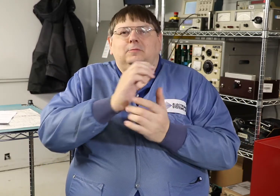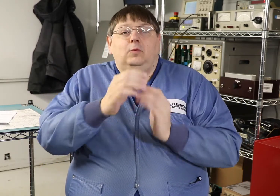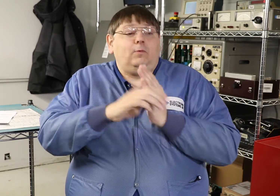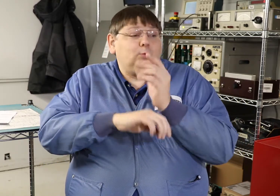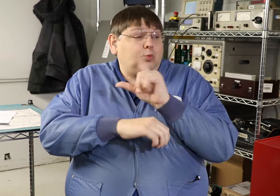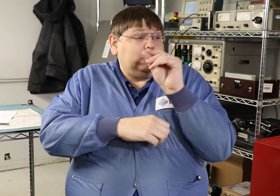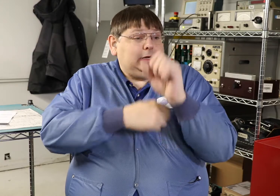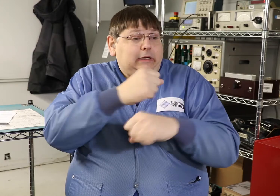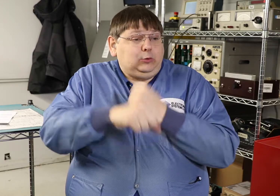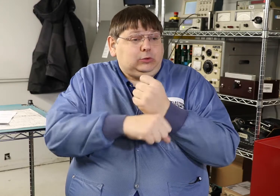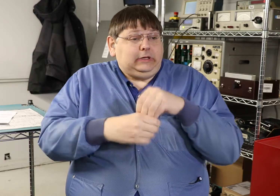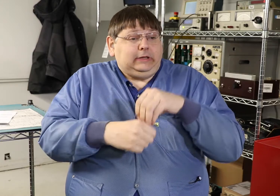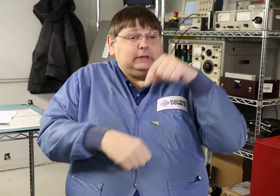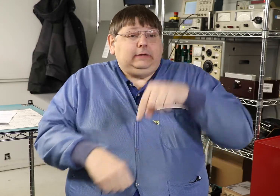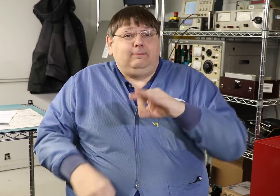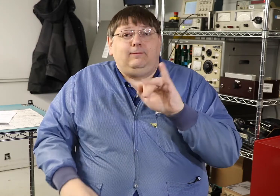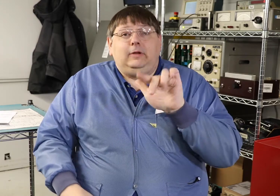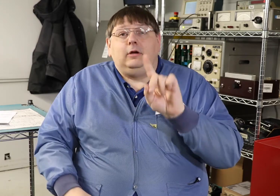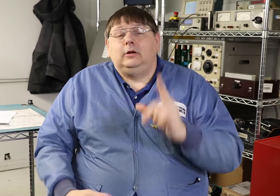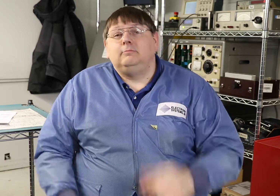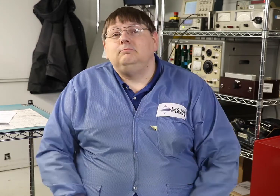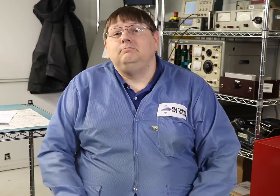I’ve been working in this field for over 20 years.